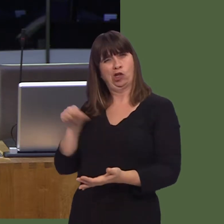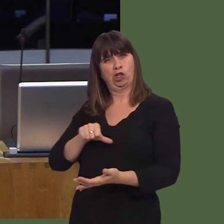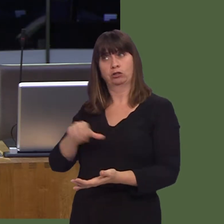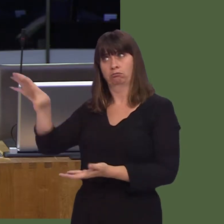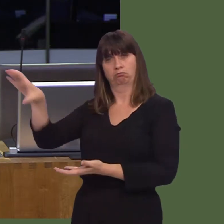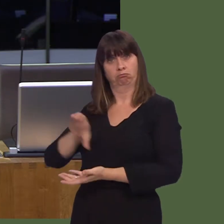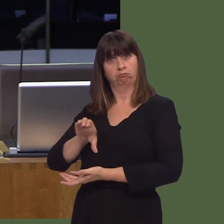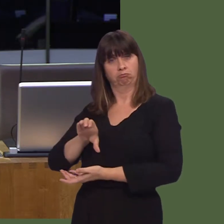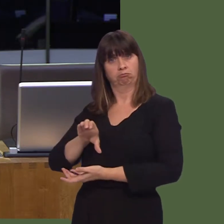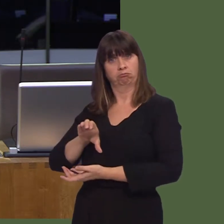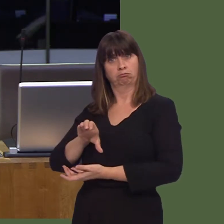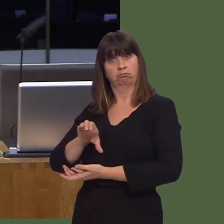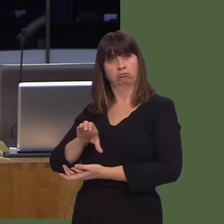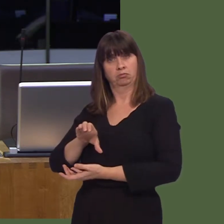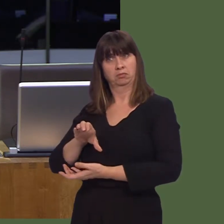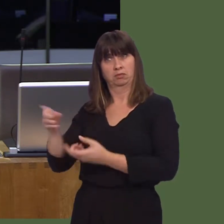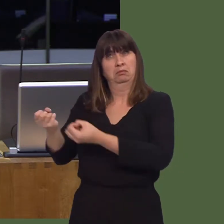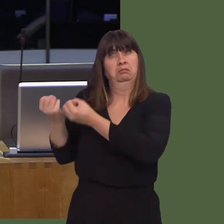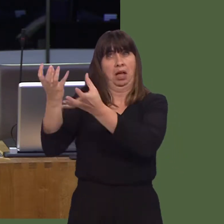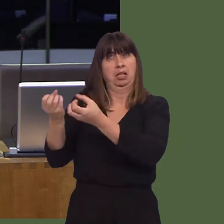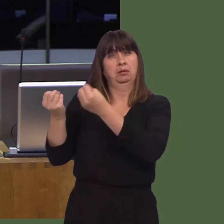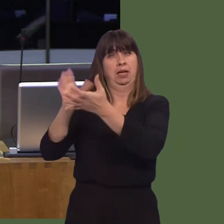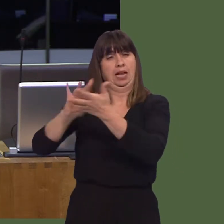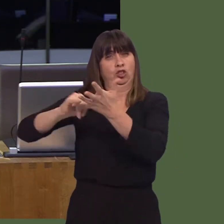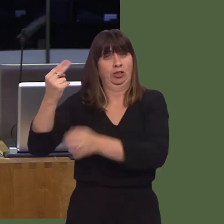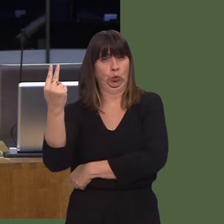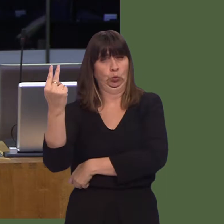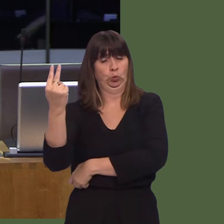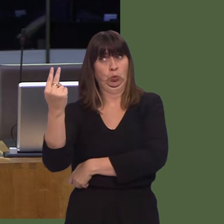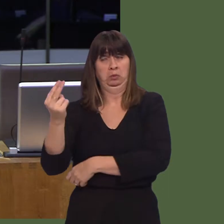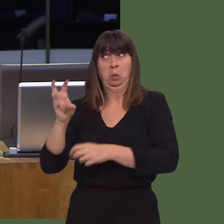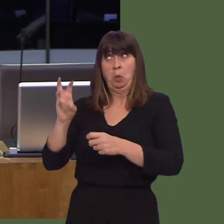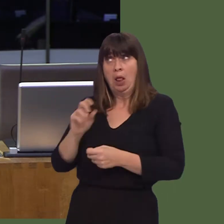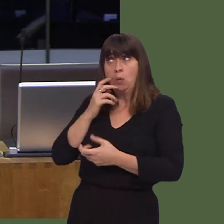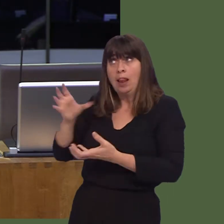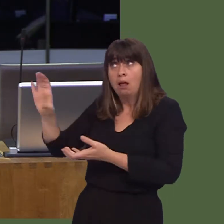Clearly, there doesn't seem to be any sign of anything like that coming to Wales, so